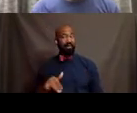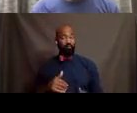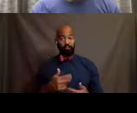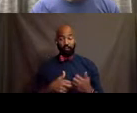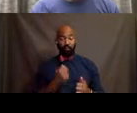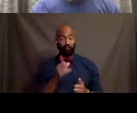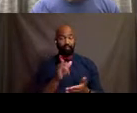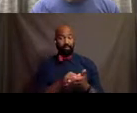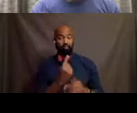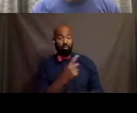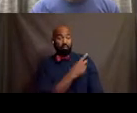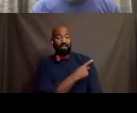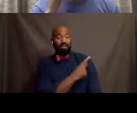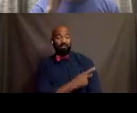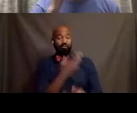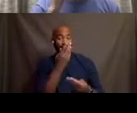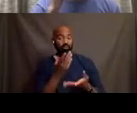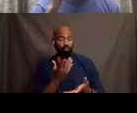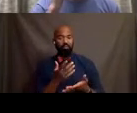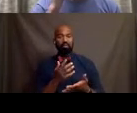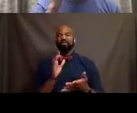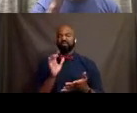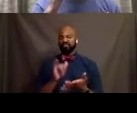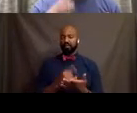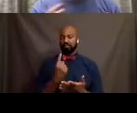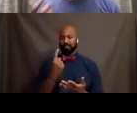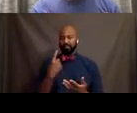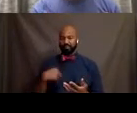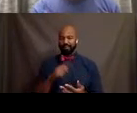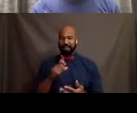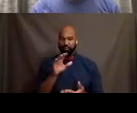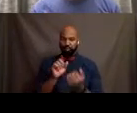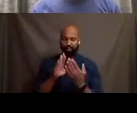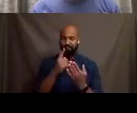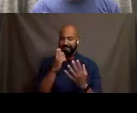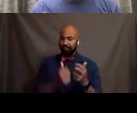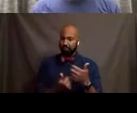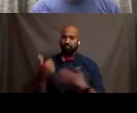than anything else that we discussed that day. But equally, so what is most worrisome for you?